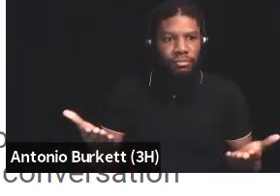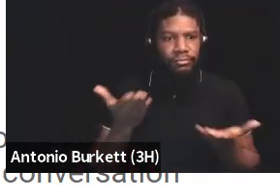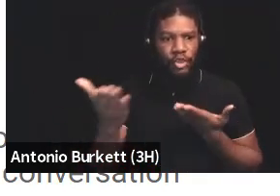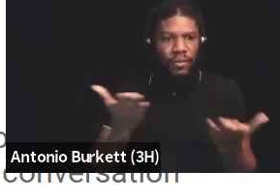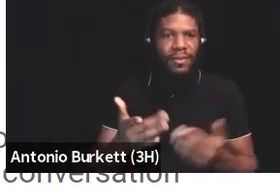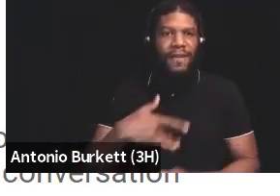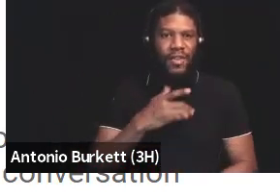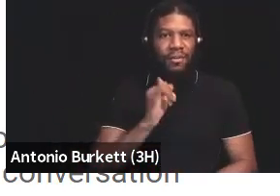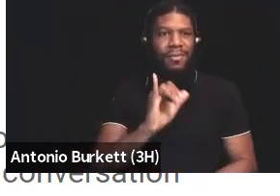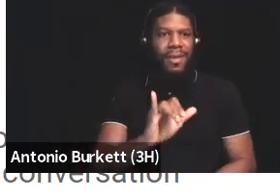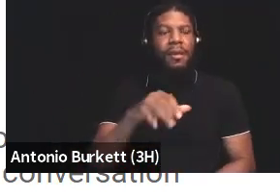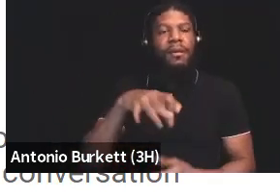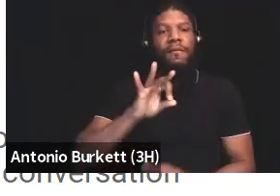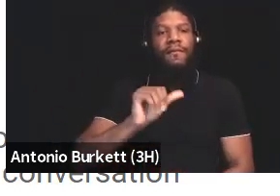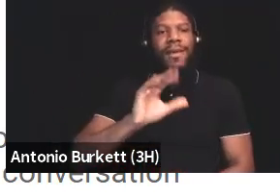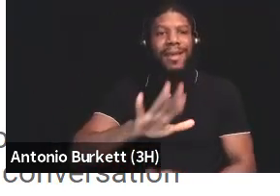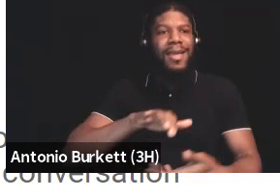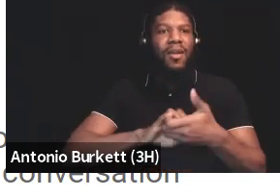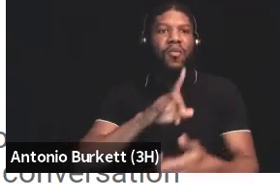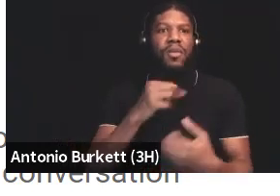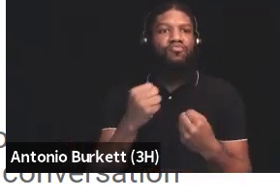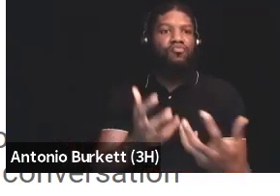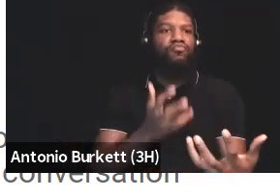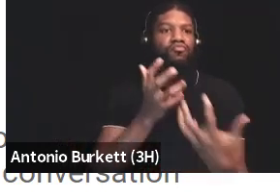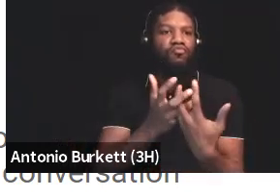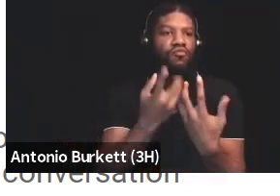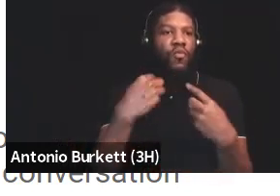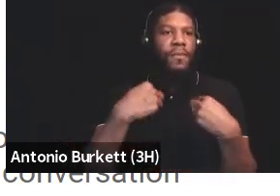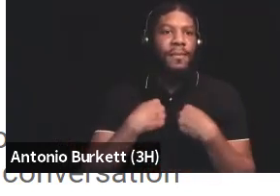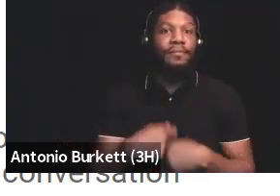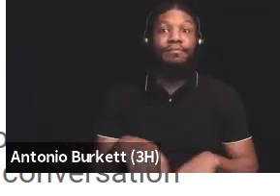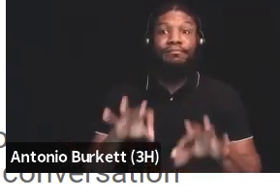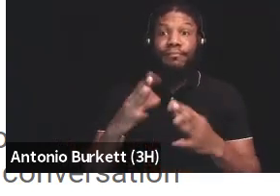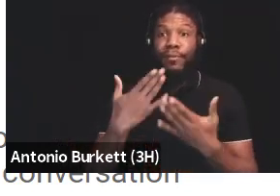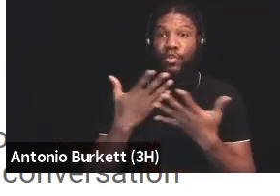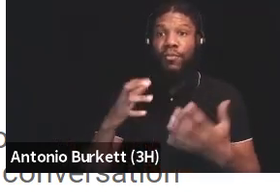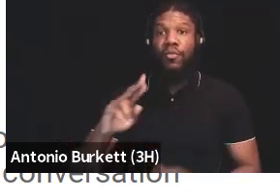[Heidi] Thank you, Ruth, and all of our panelists for sharing. So we are now going to ask the